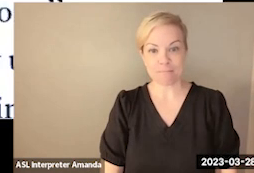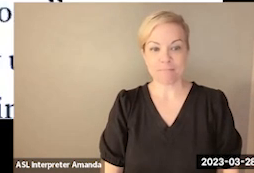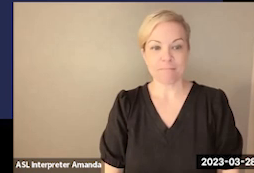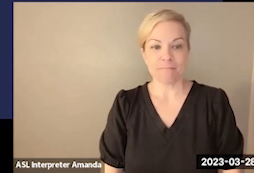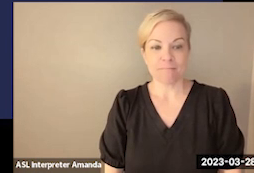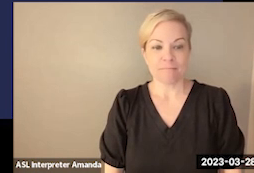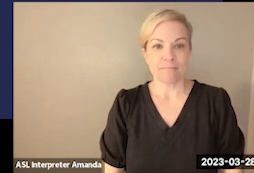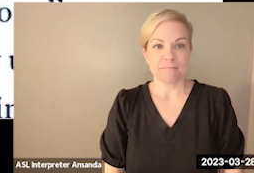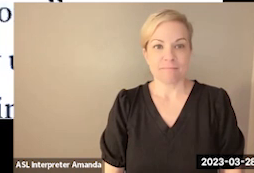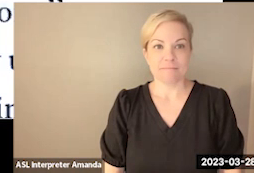Debbie Stine, Science & Technology Policy Academy: Oh, go back.